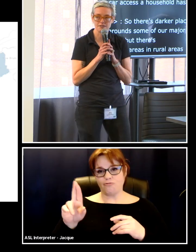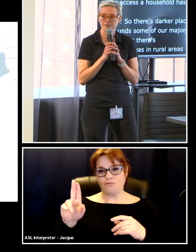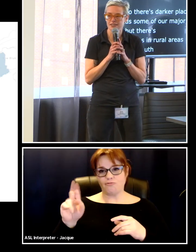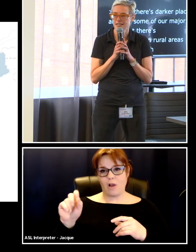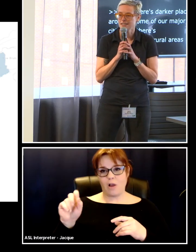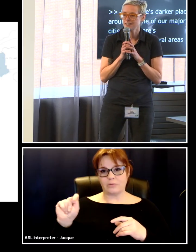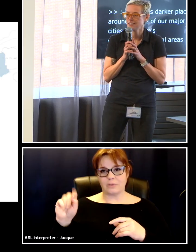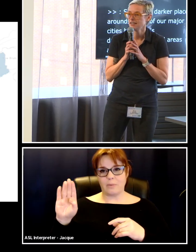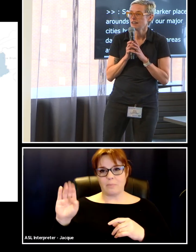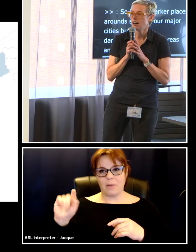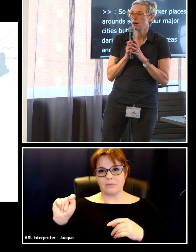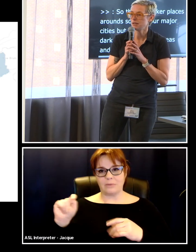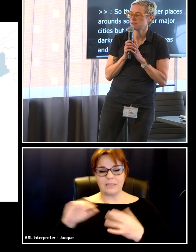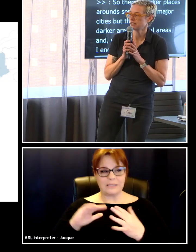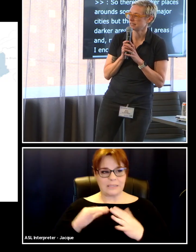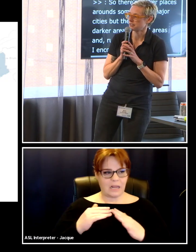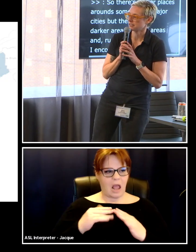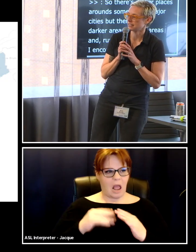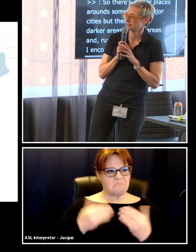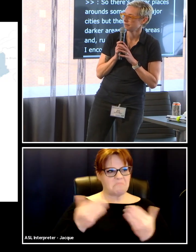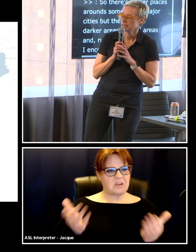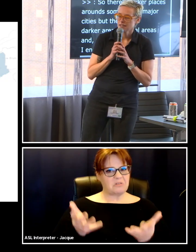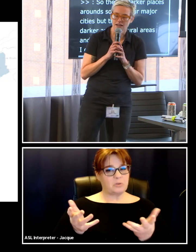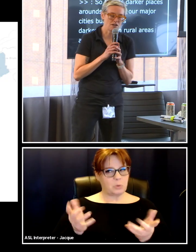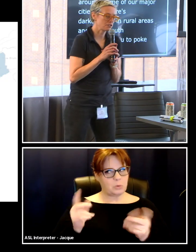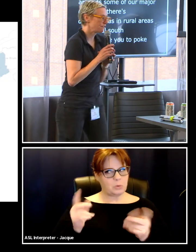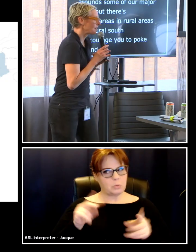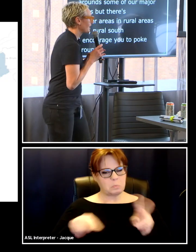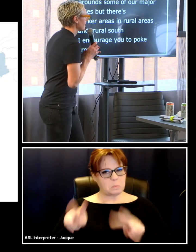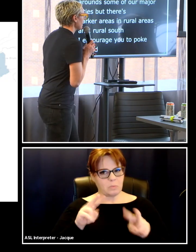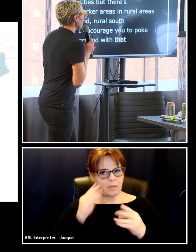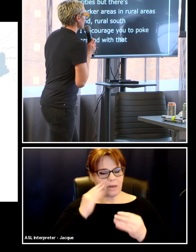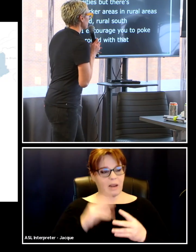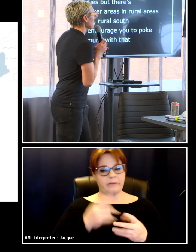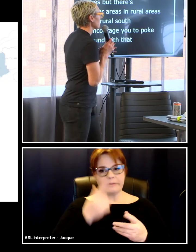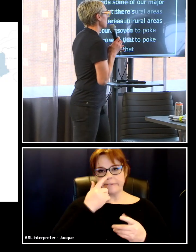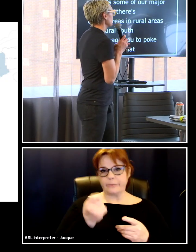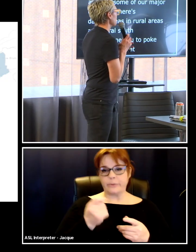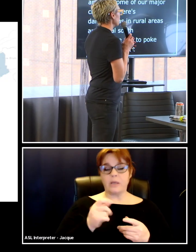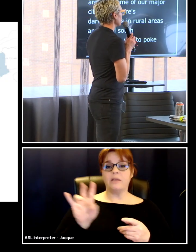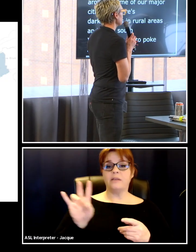around at that data. Um it's really interesting. They also found that 73% of people with